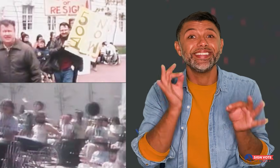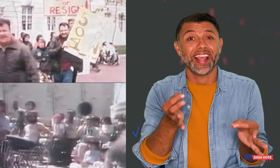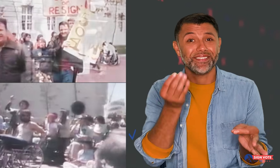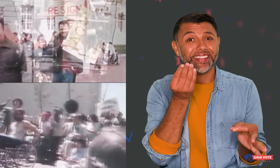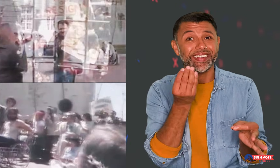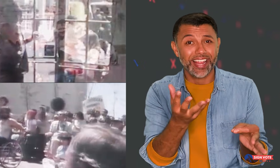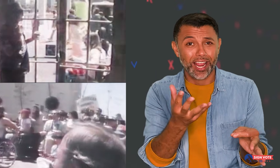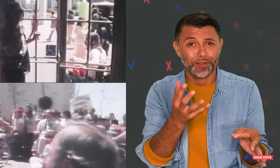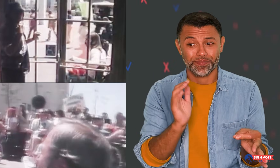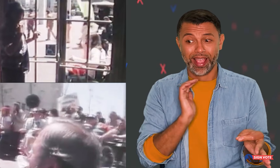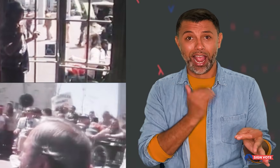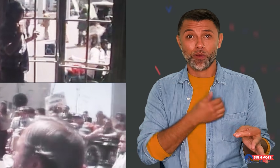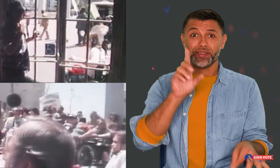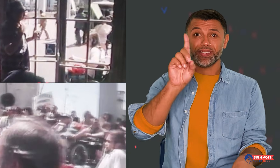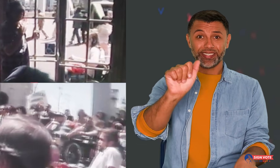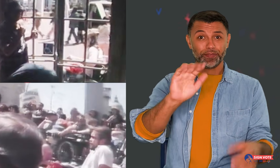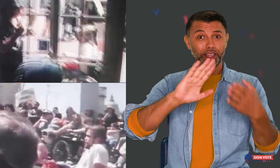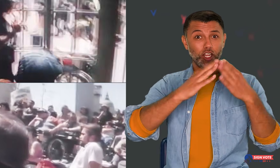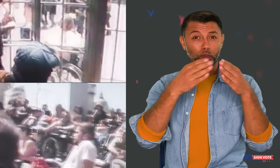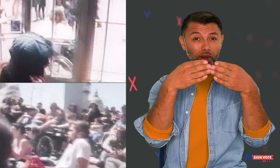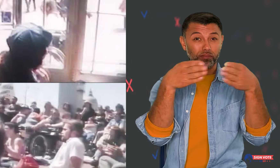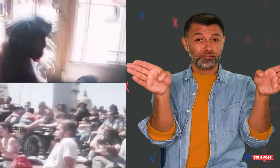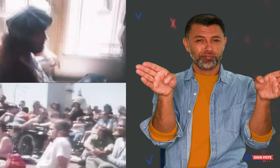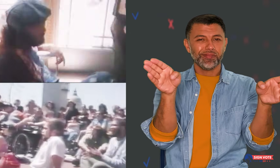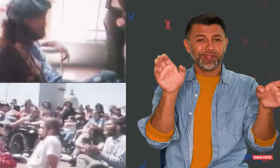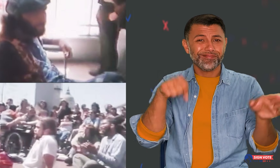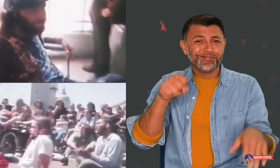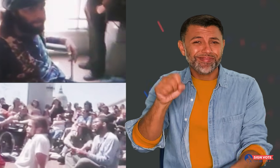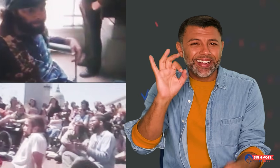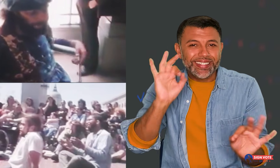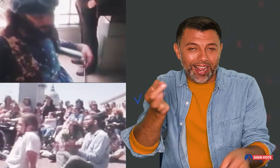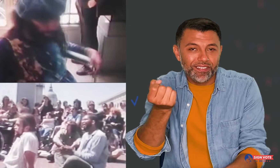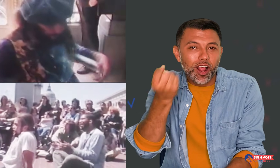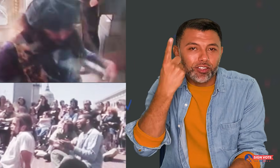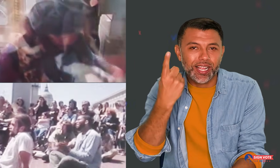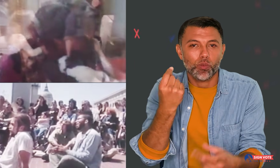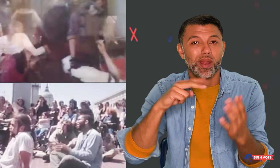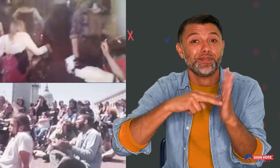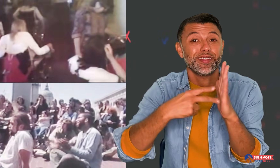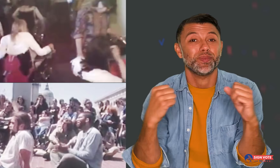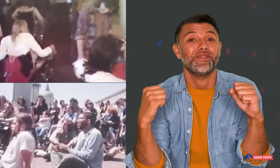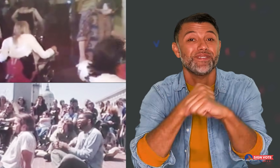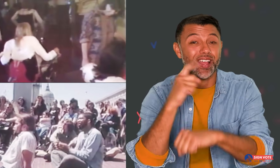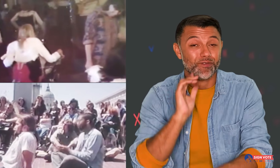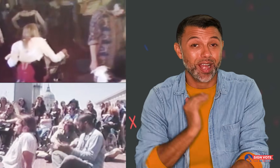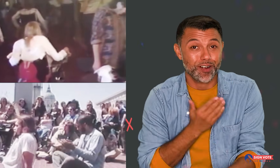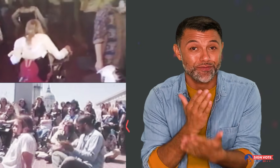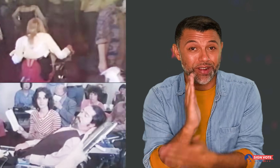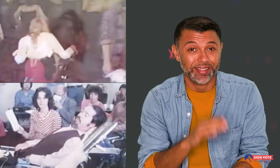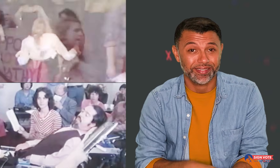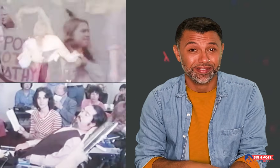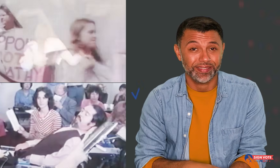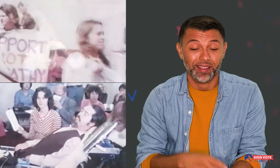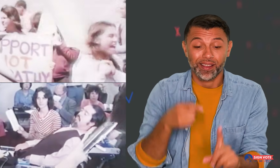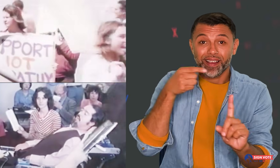I can definitely tell you that our disability community totally understands what it means to fight for our rights.